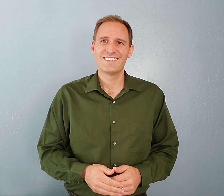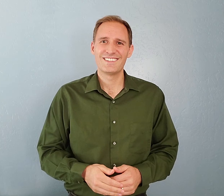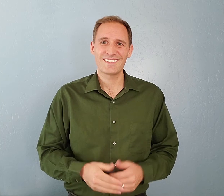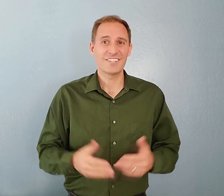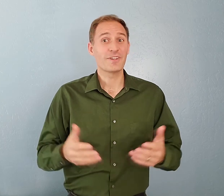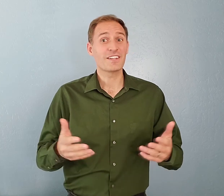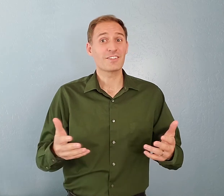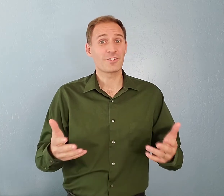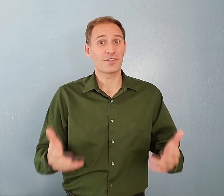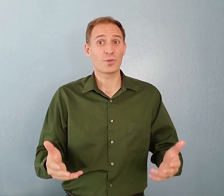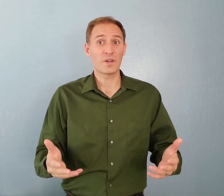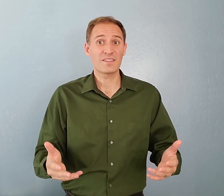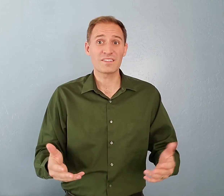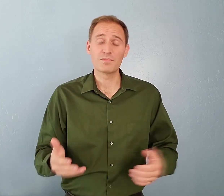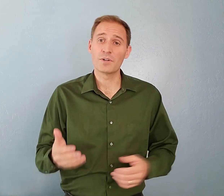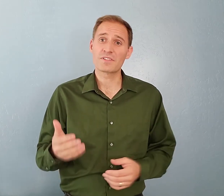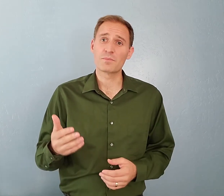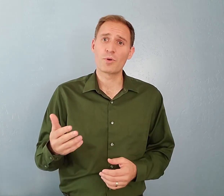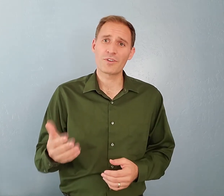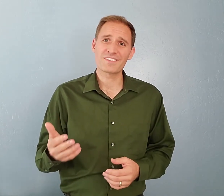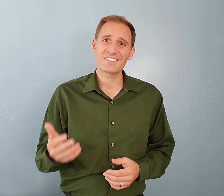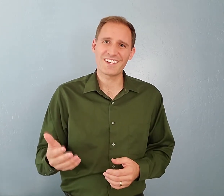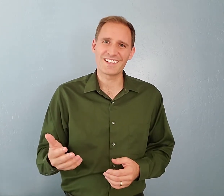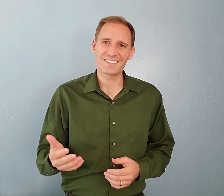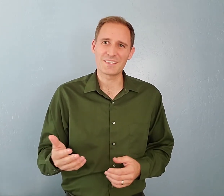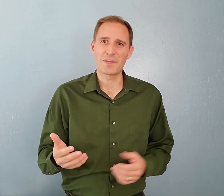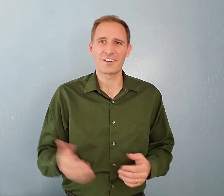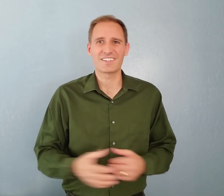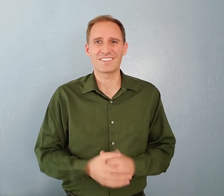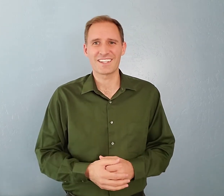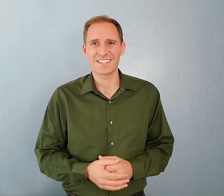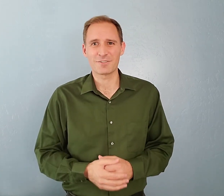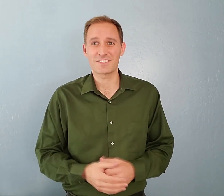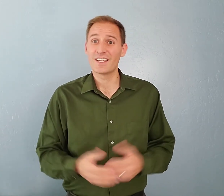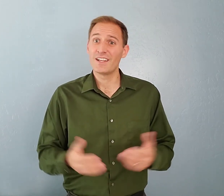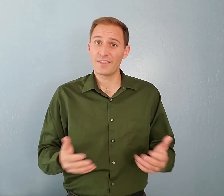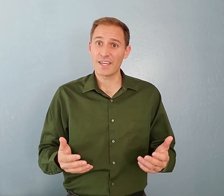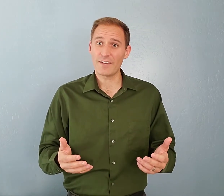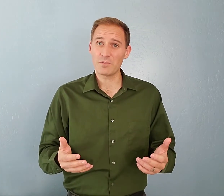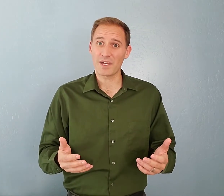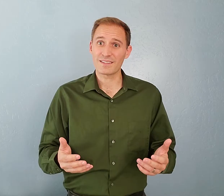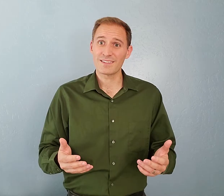Get ready to learn the 26 most important signs in American Sign Language, the alphabet.